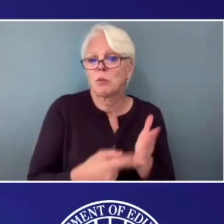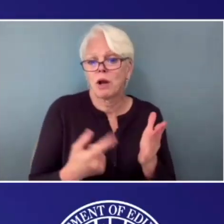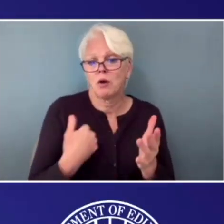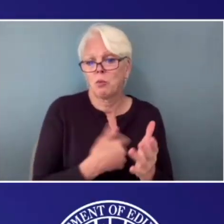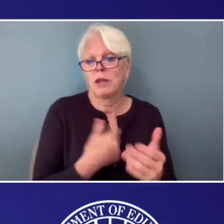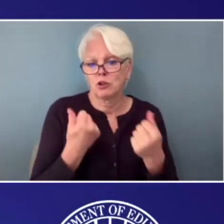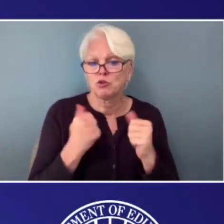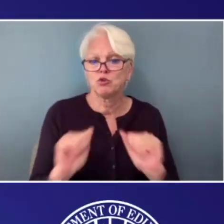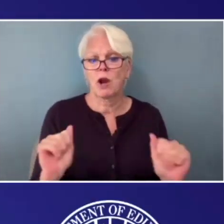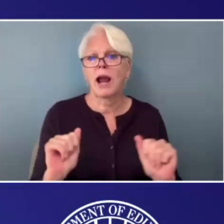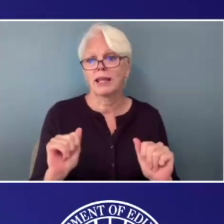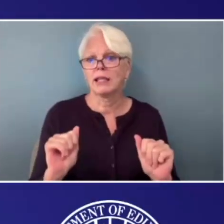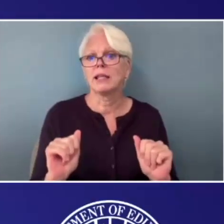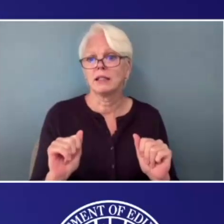to, to get around there, so. Yeah.